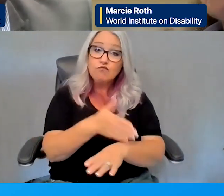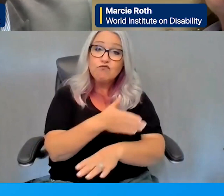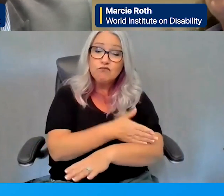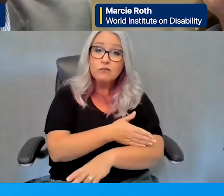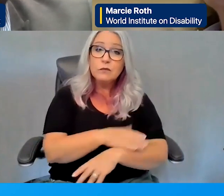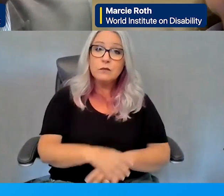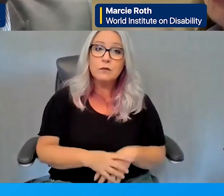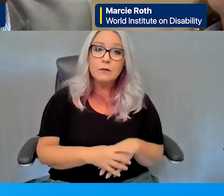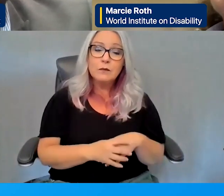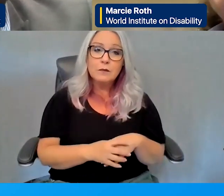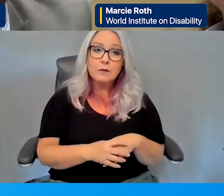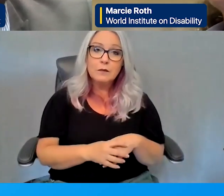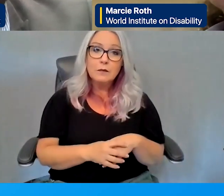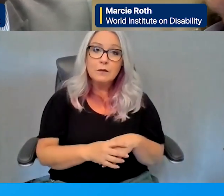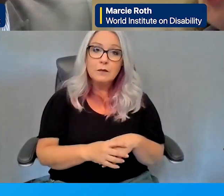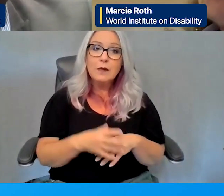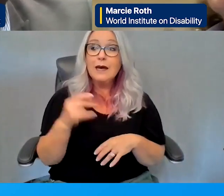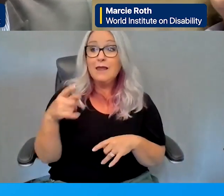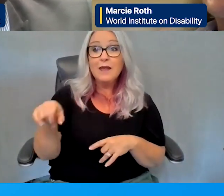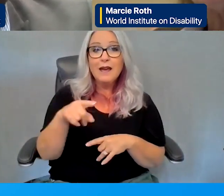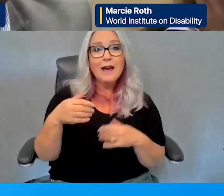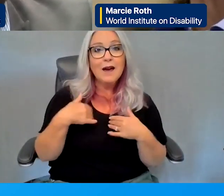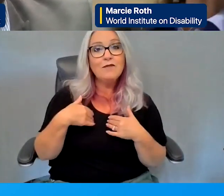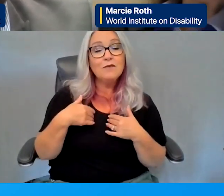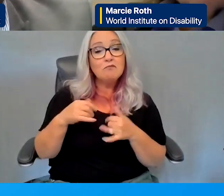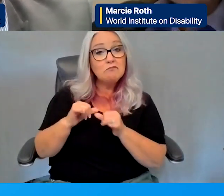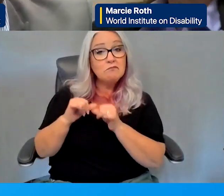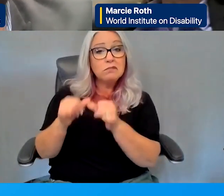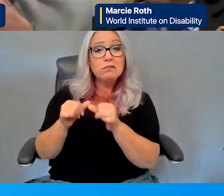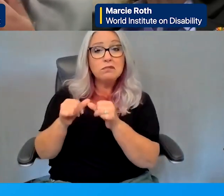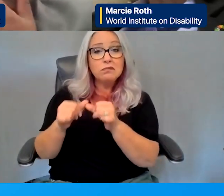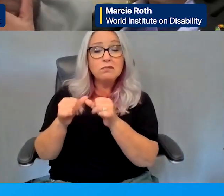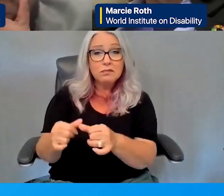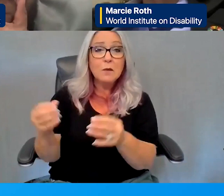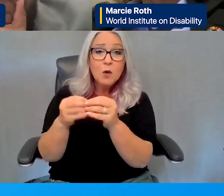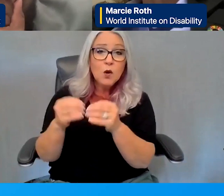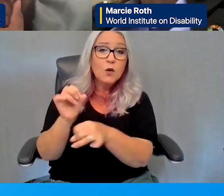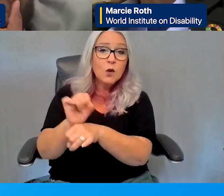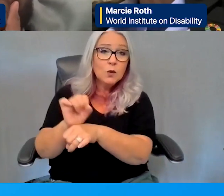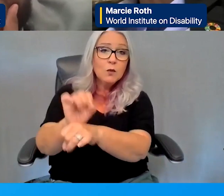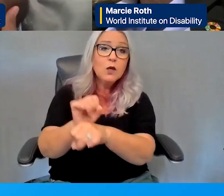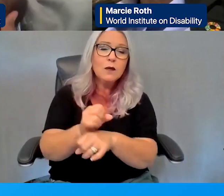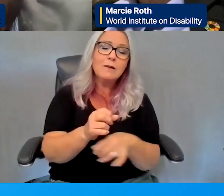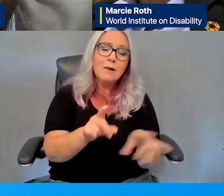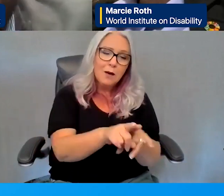And they have a long way to go. As do our states and local